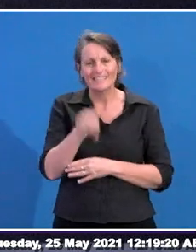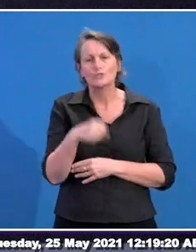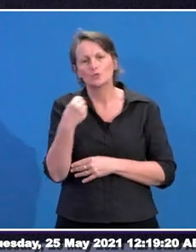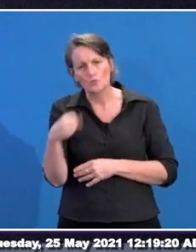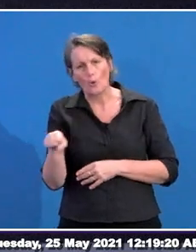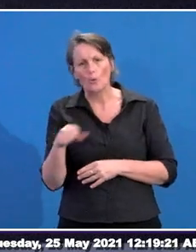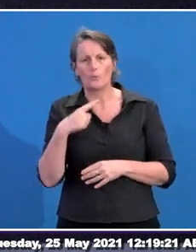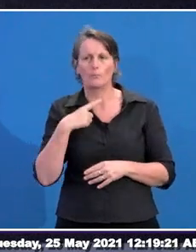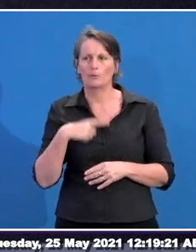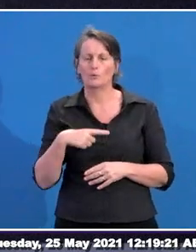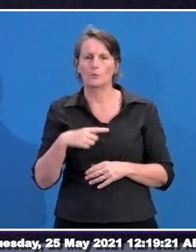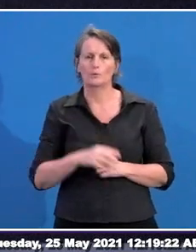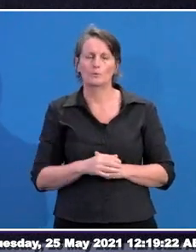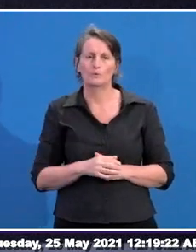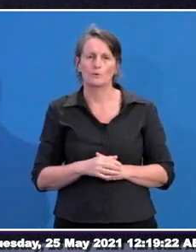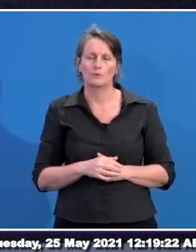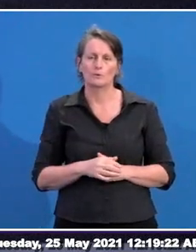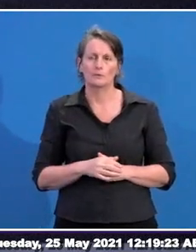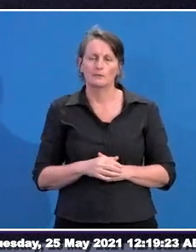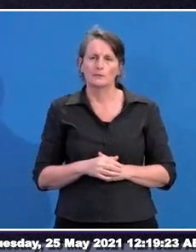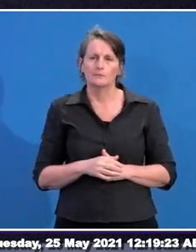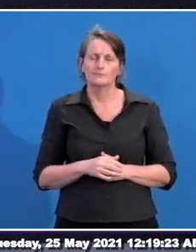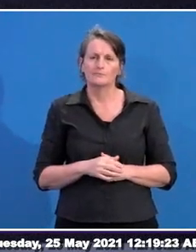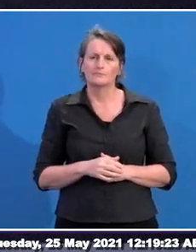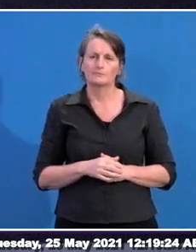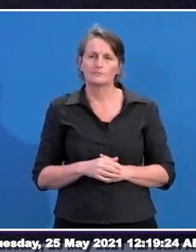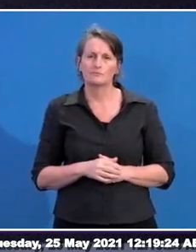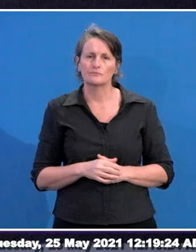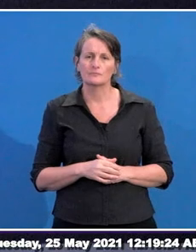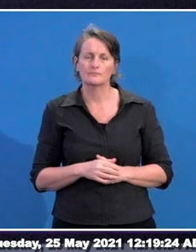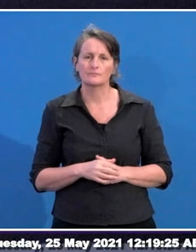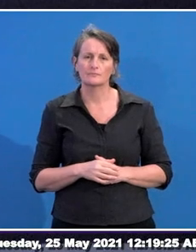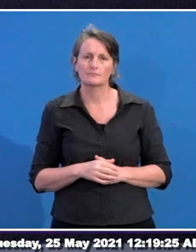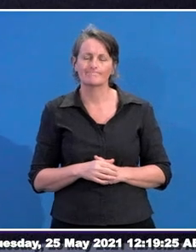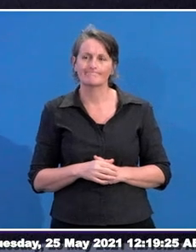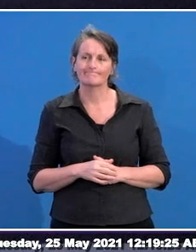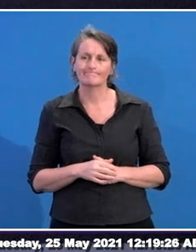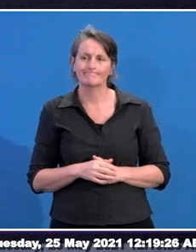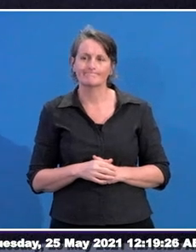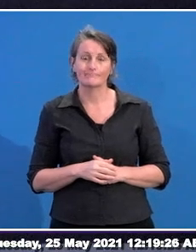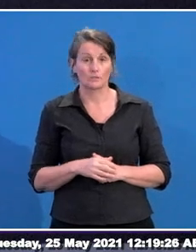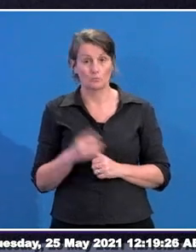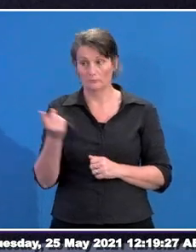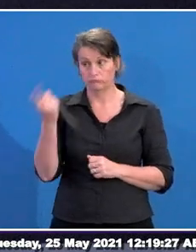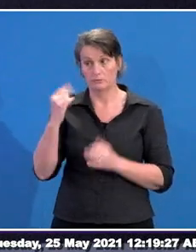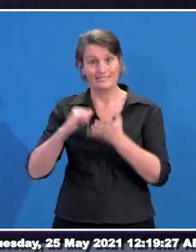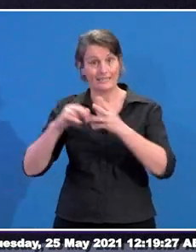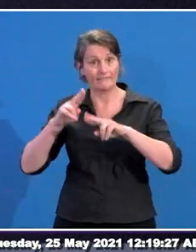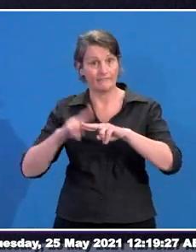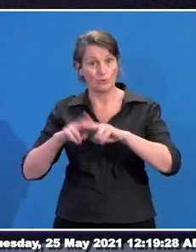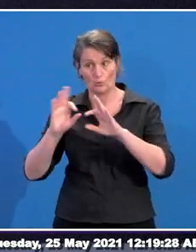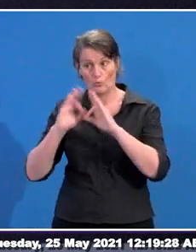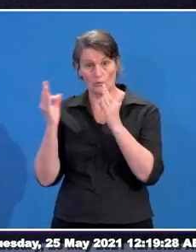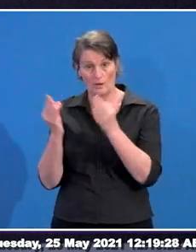When we brought Sunnyfield in, obviously we had spoken